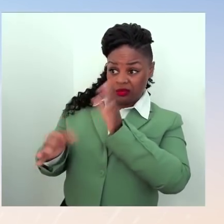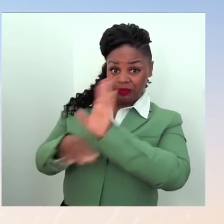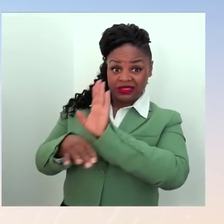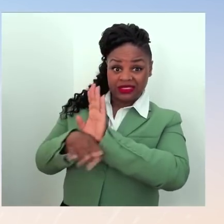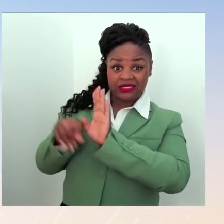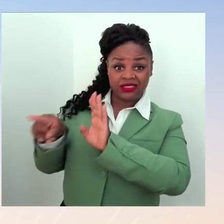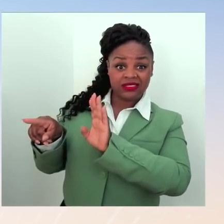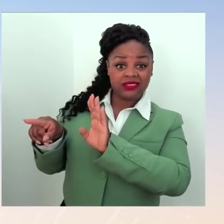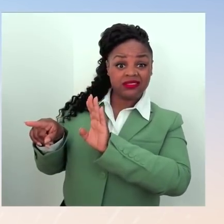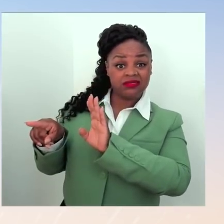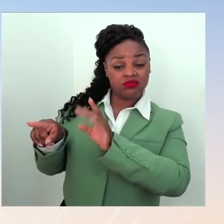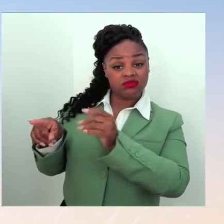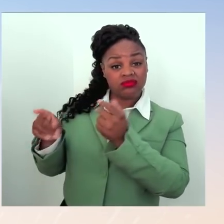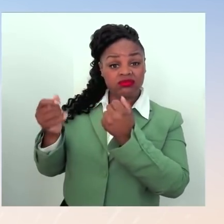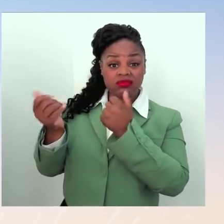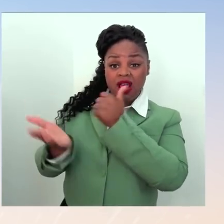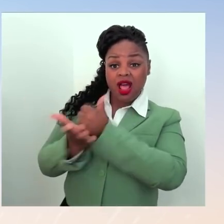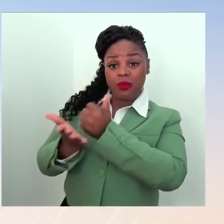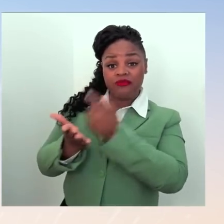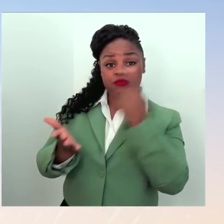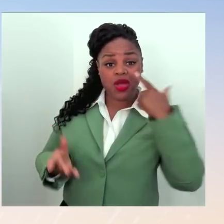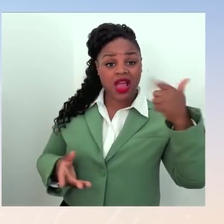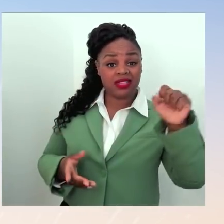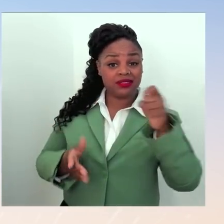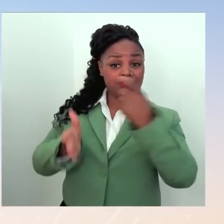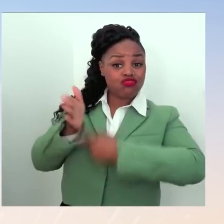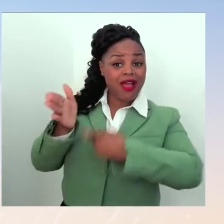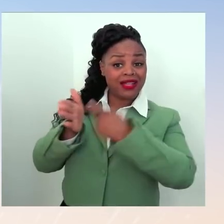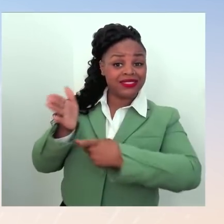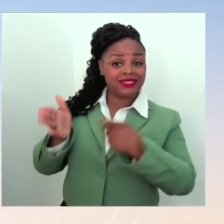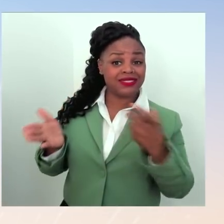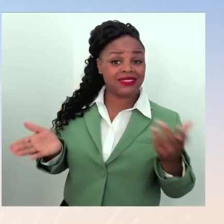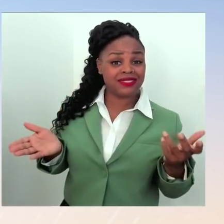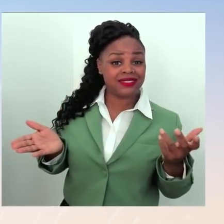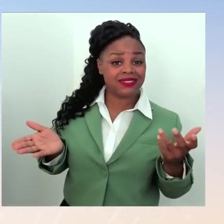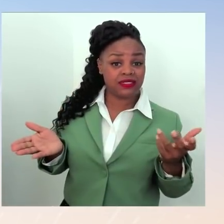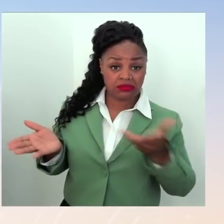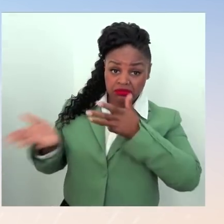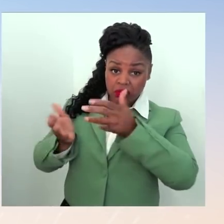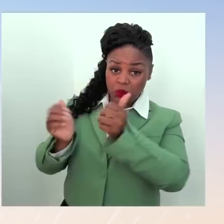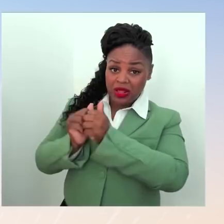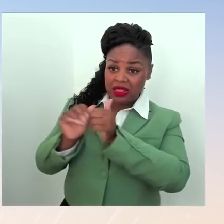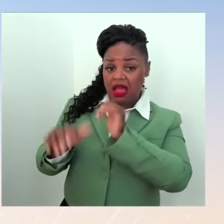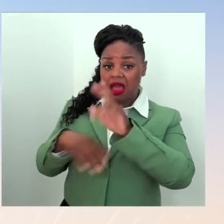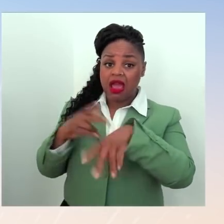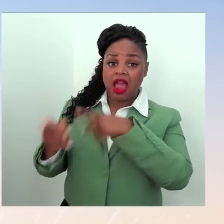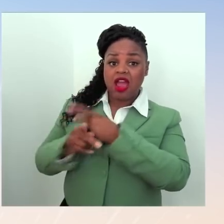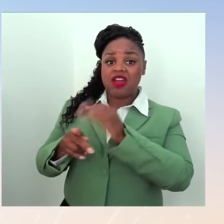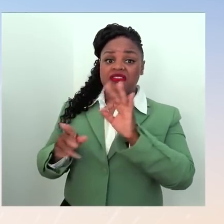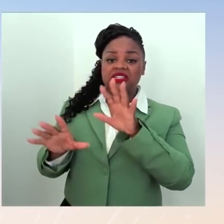several stages ahead in any process. There was a discussion that was had by members